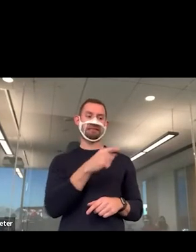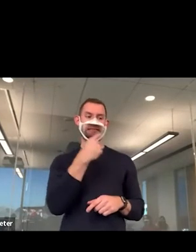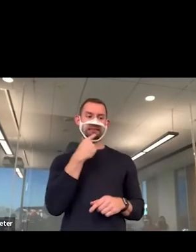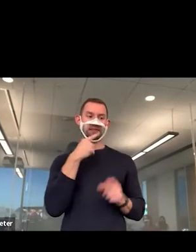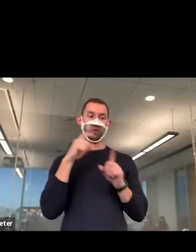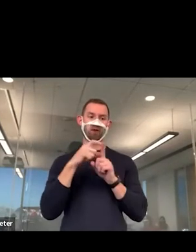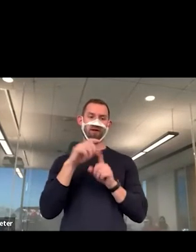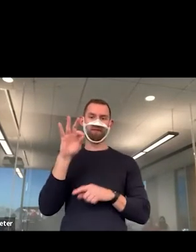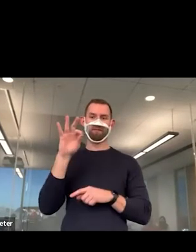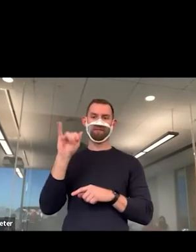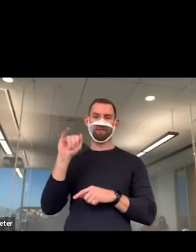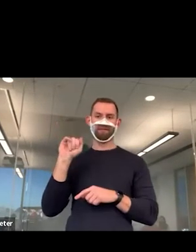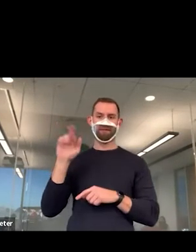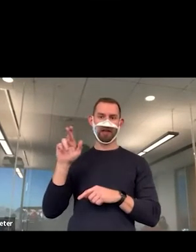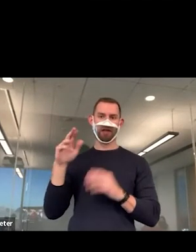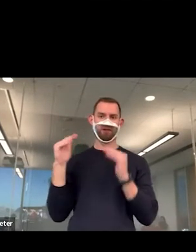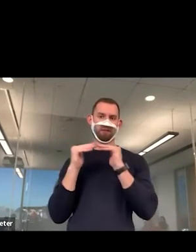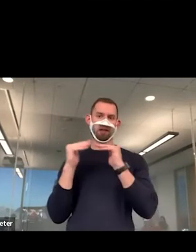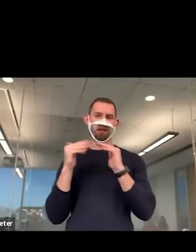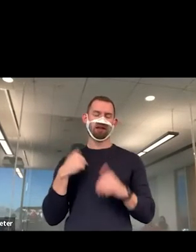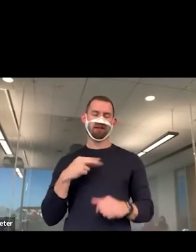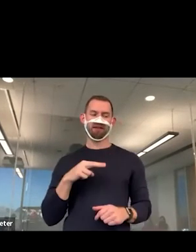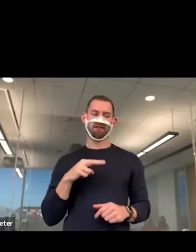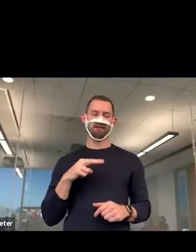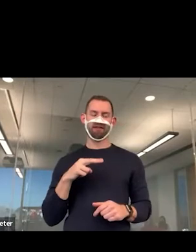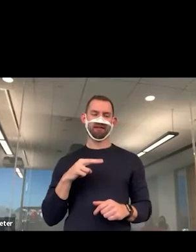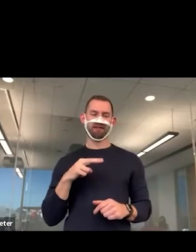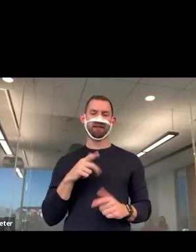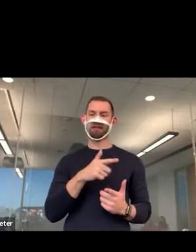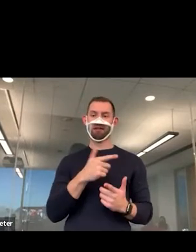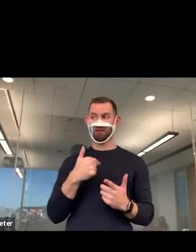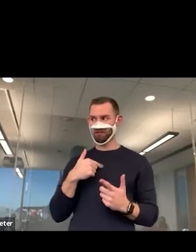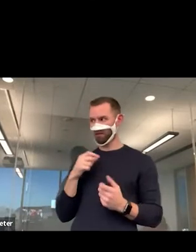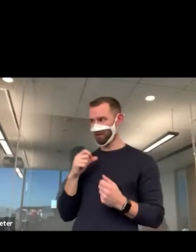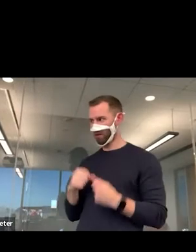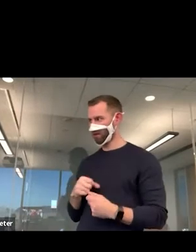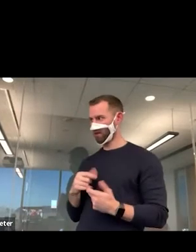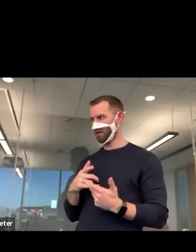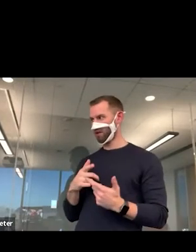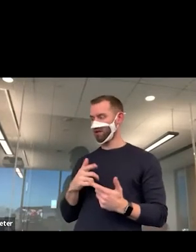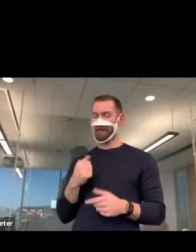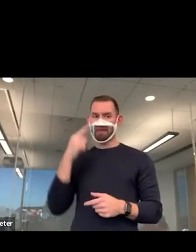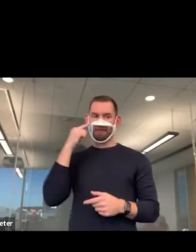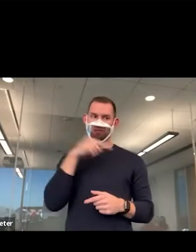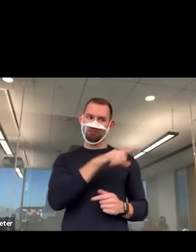um advantage of i knew i actually didn't know any of this didn't know about the complaint process